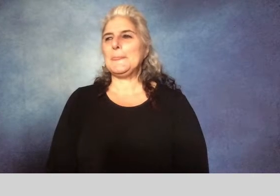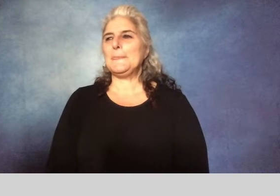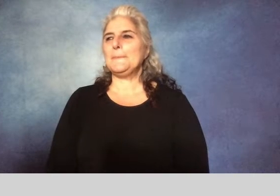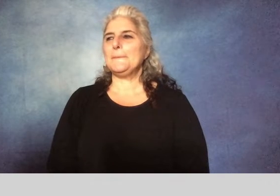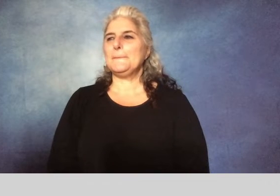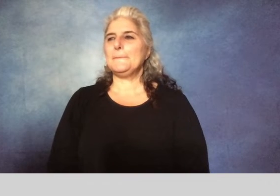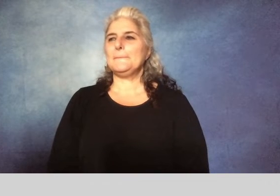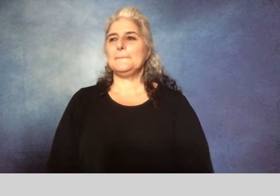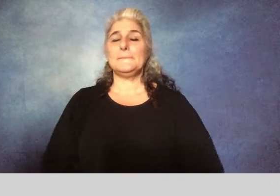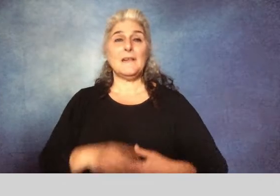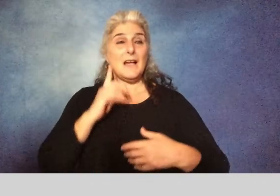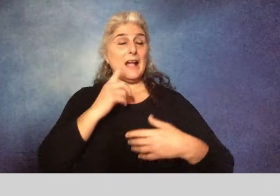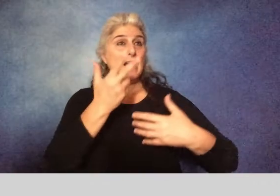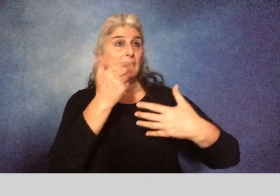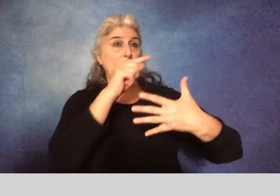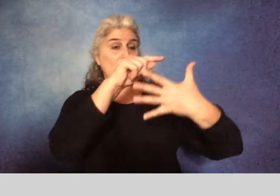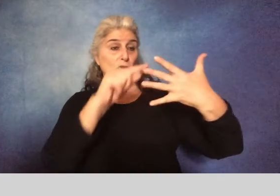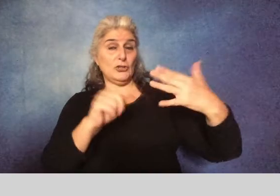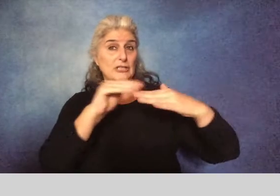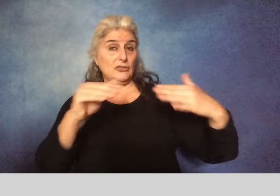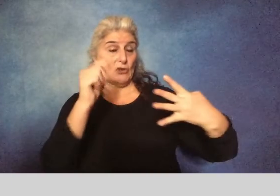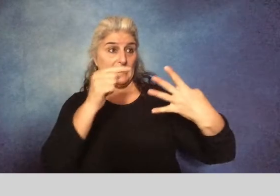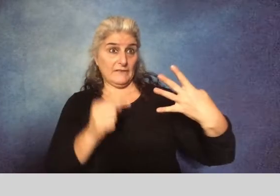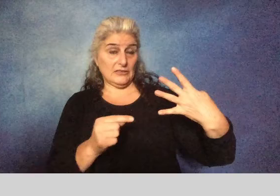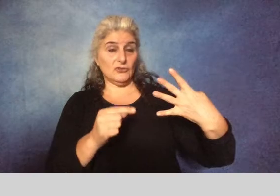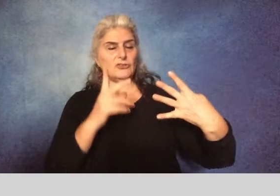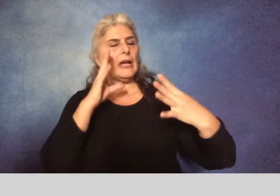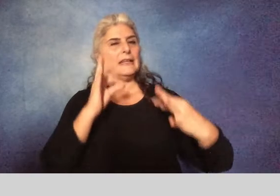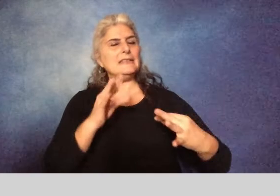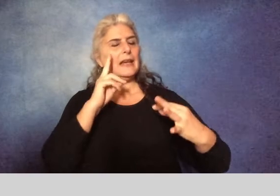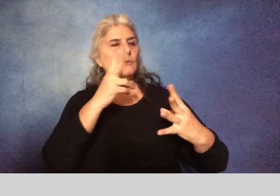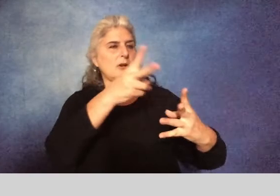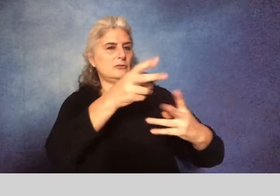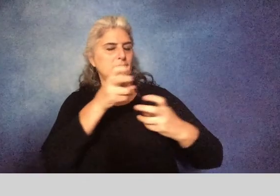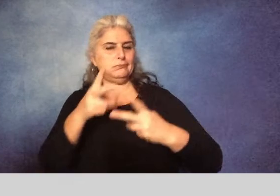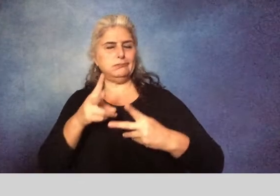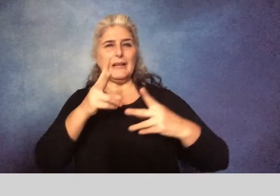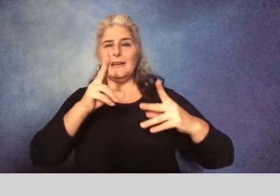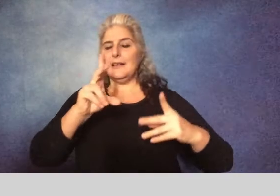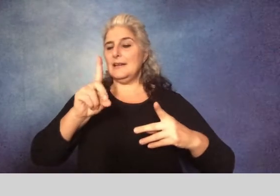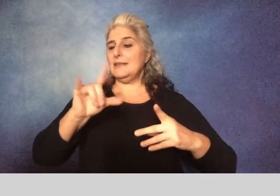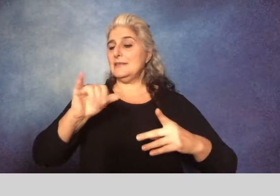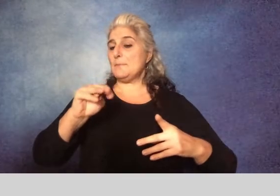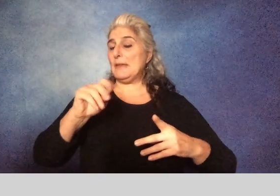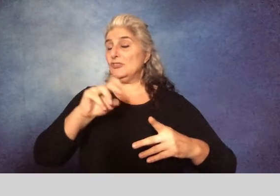From these 13 track level features, I wanted to do dimensionality reduction. I did this because I suspected